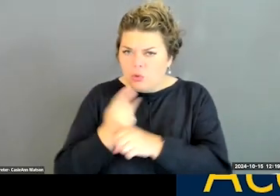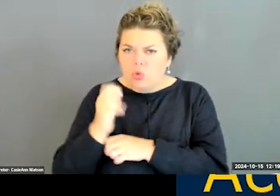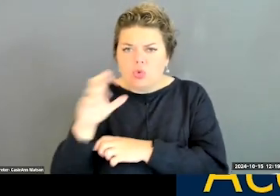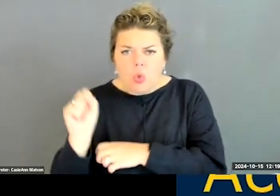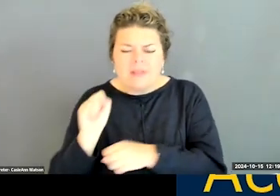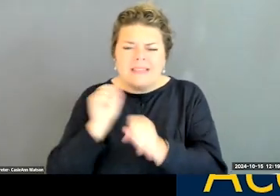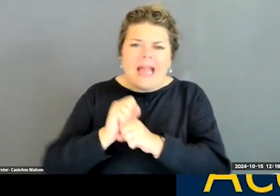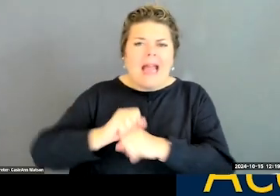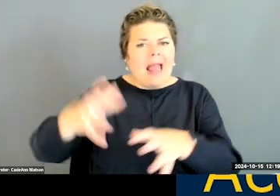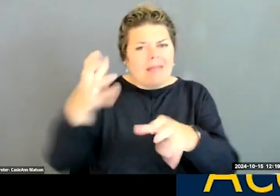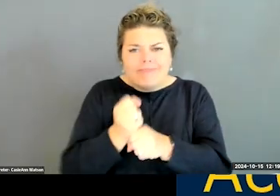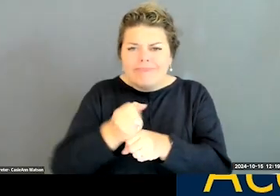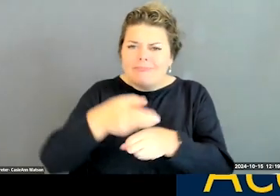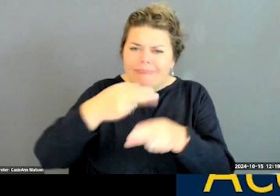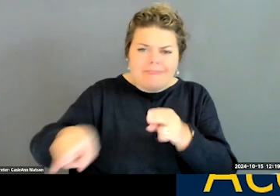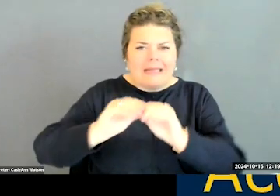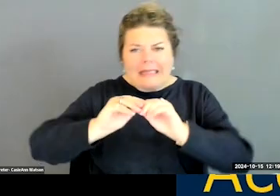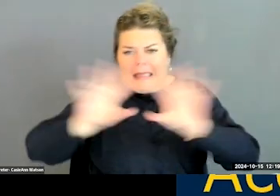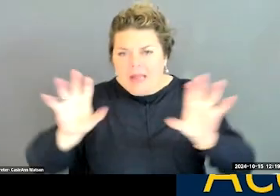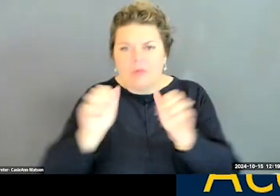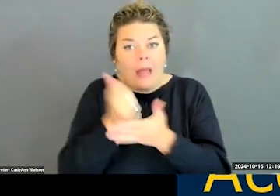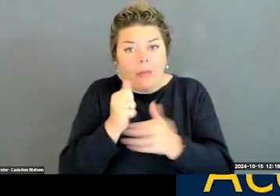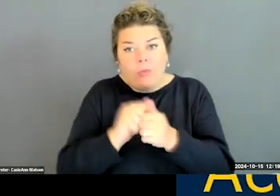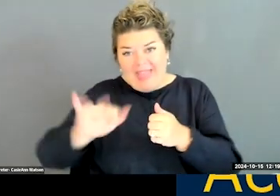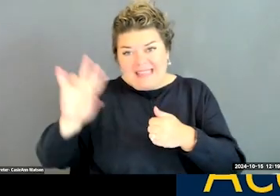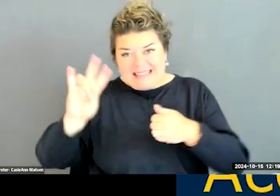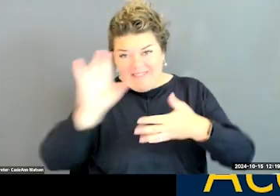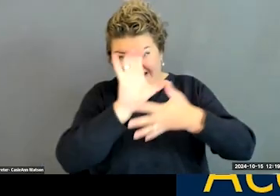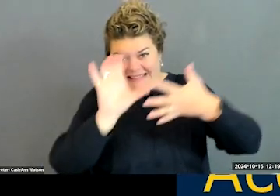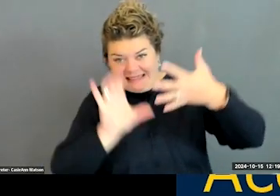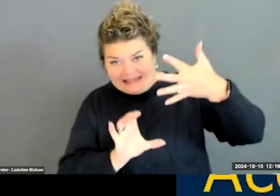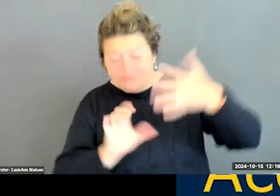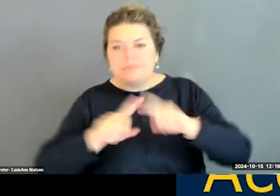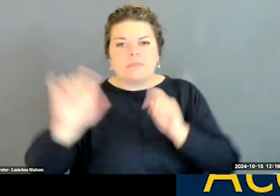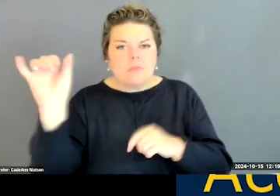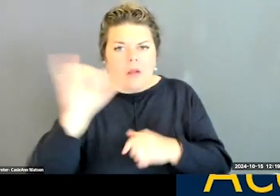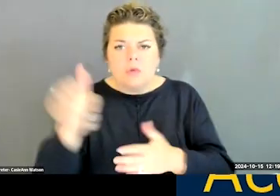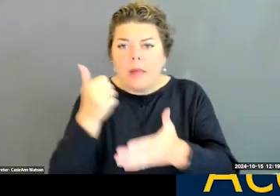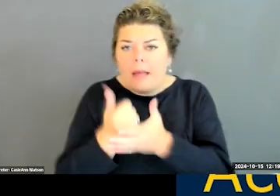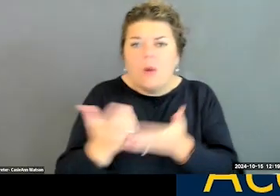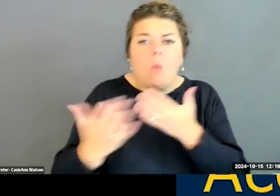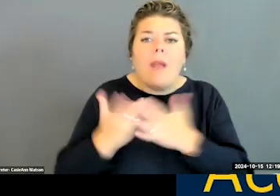and concise to help you with those seven Cs, but they can also help you match a desired tone.